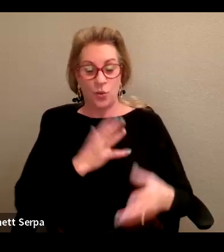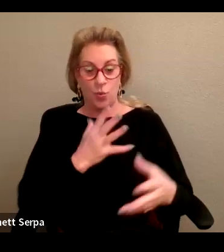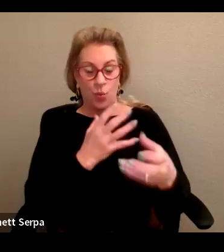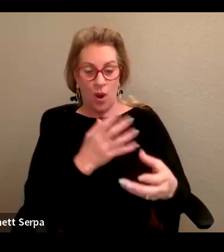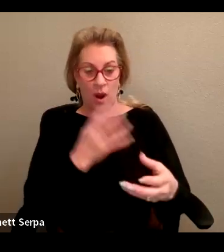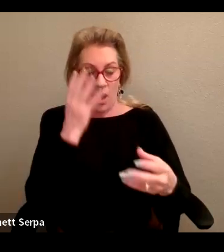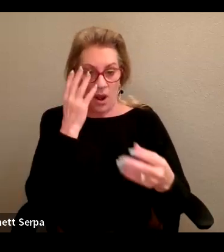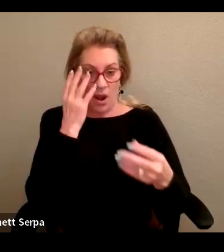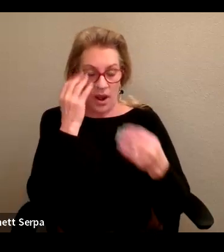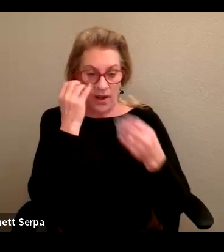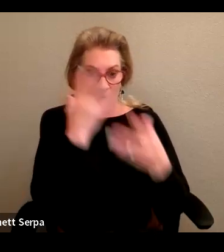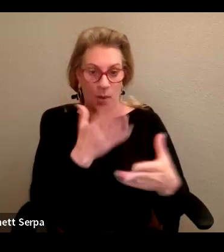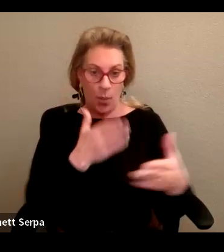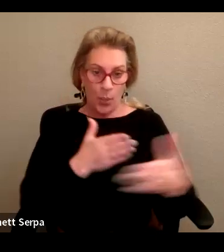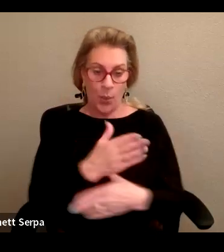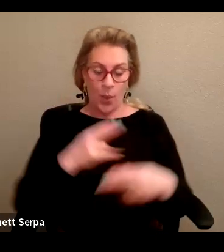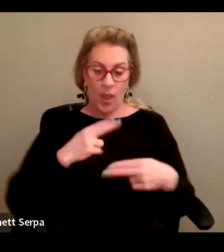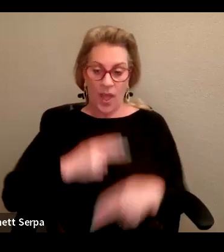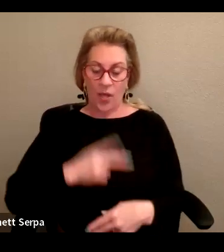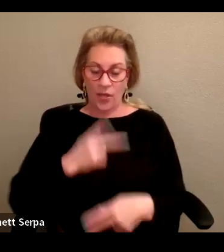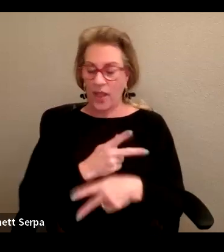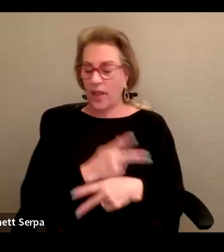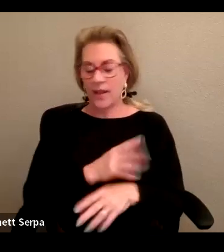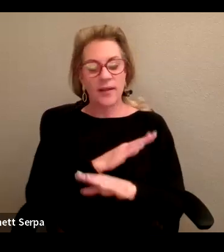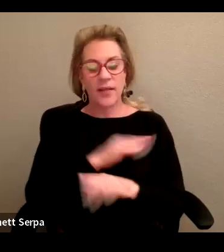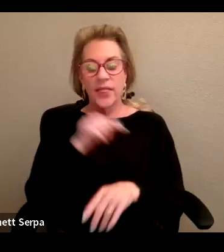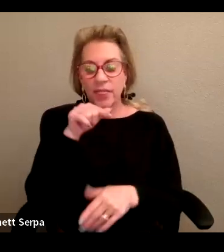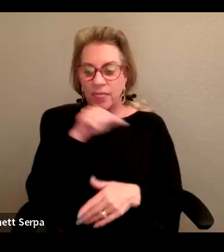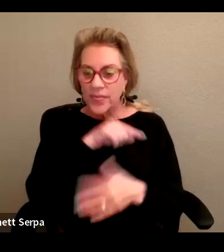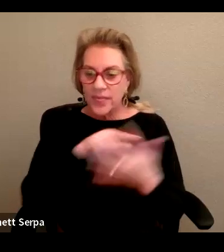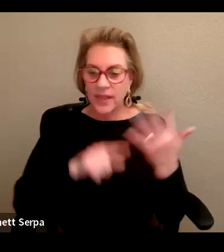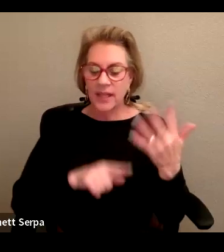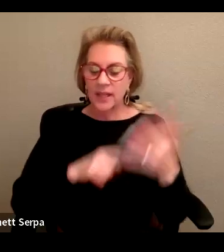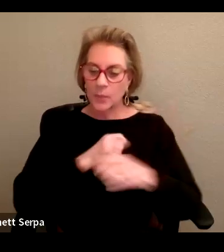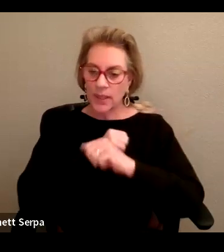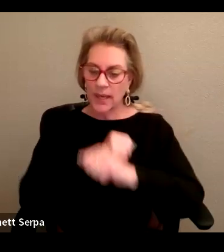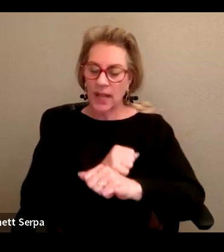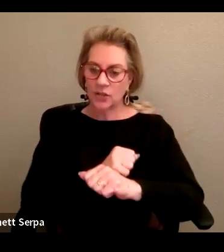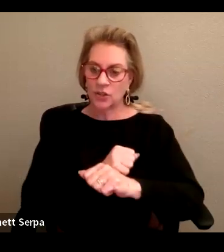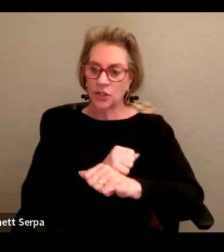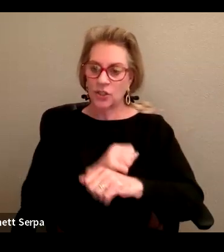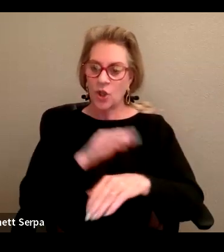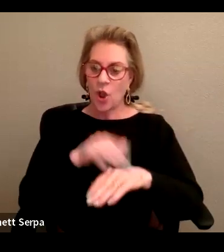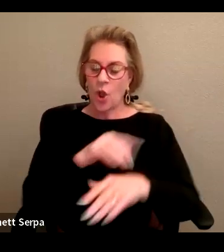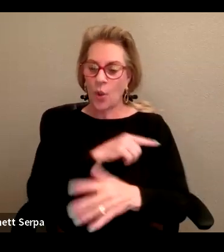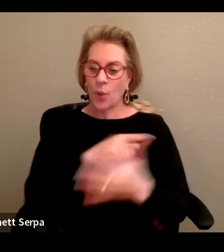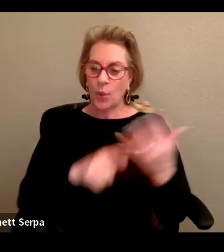facility again these protections are based um on those found under assembly Bill